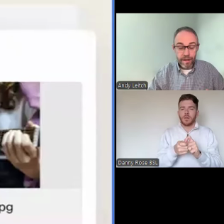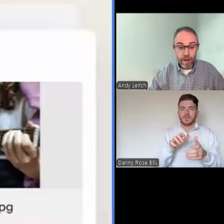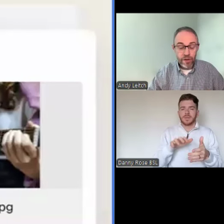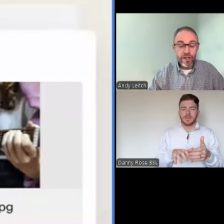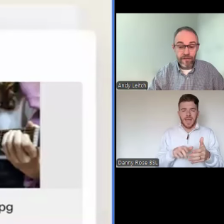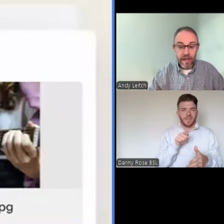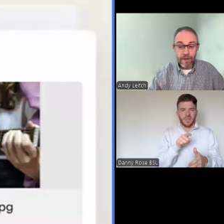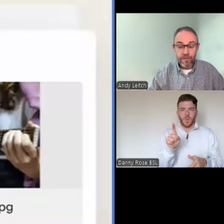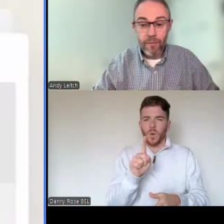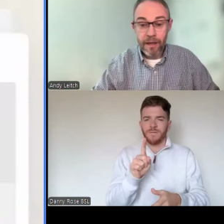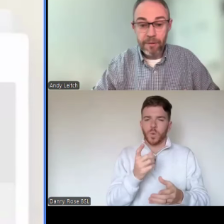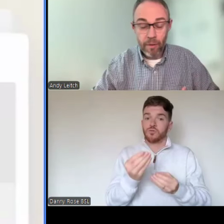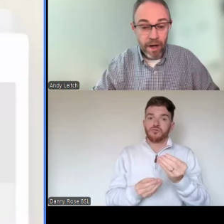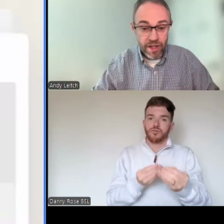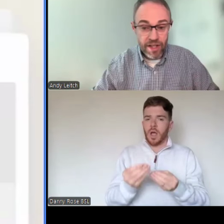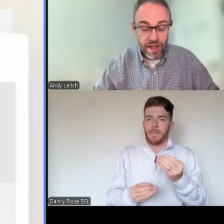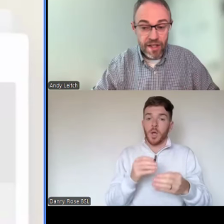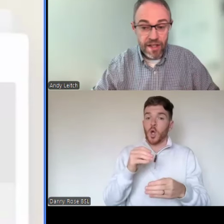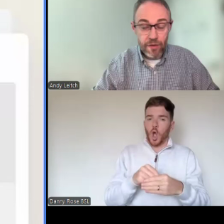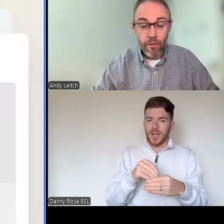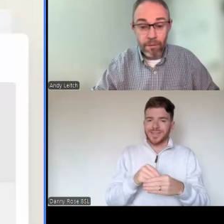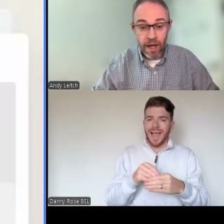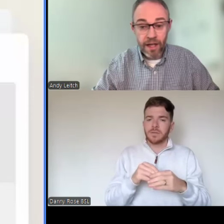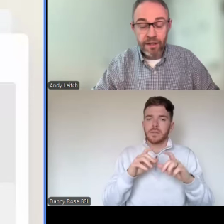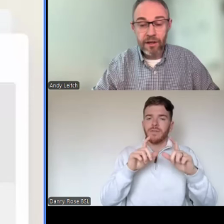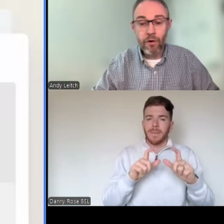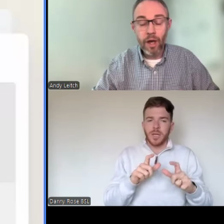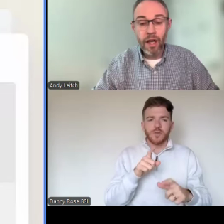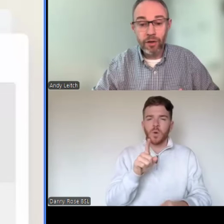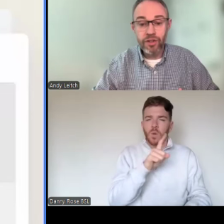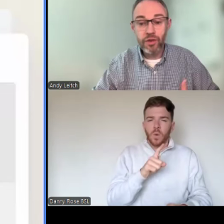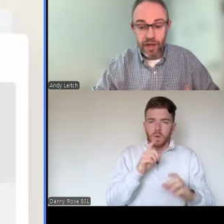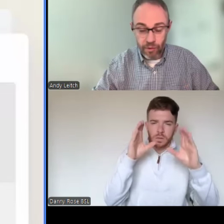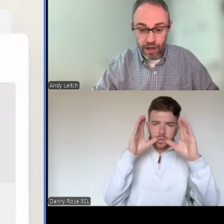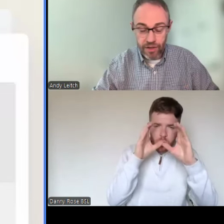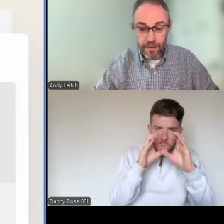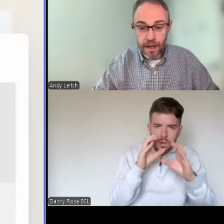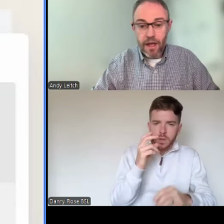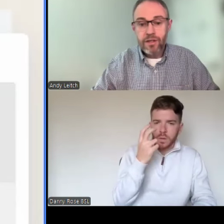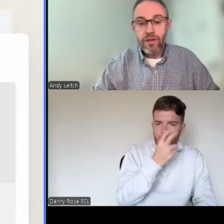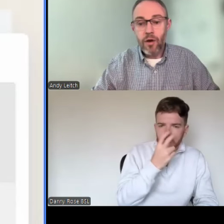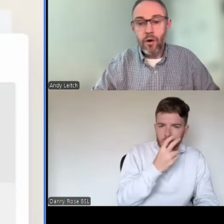the content of the image for people who are partially sighted or blind and are reliant on screen readers.